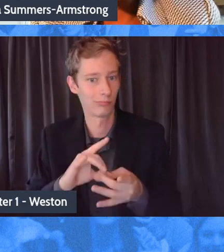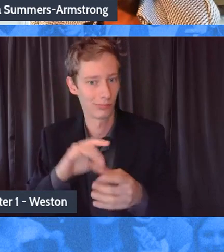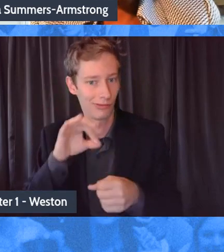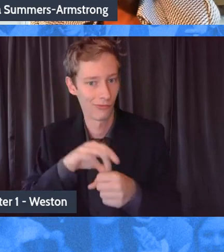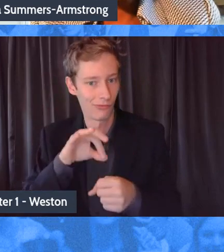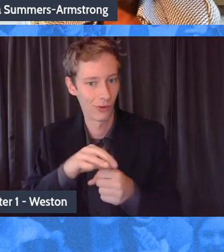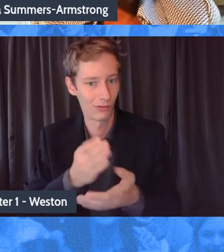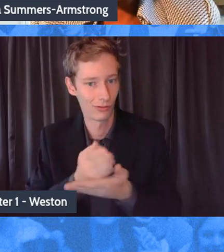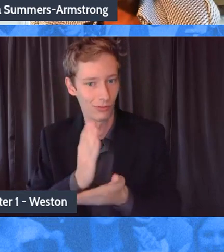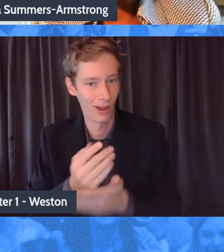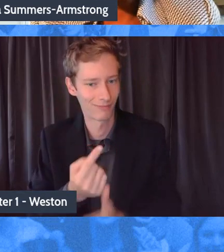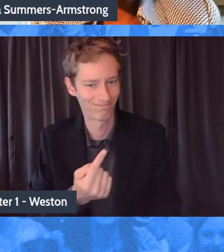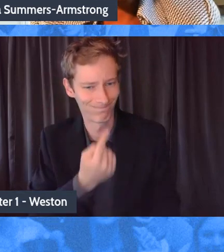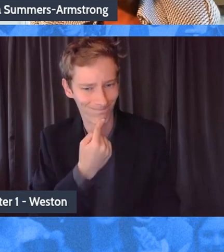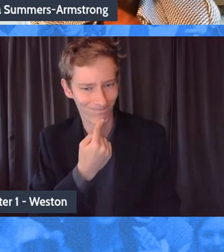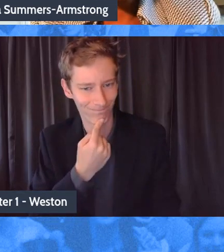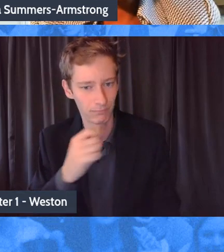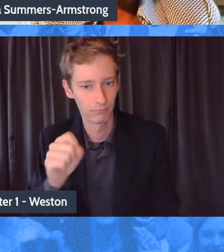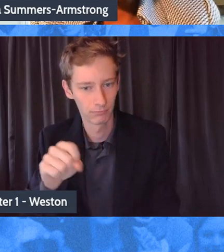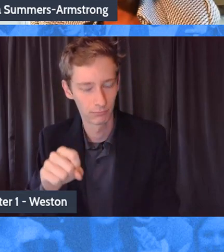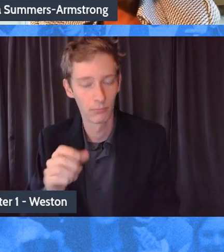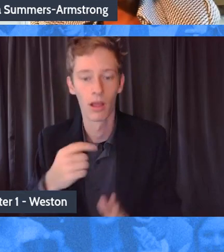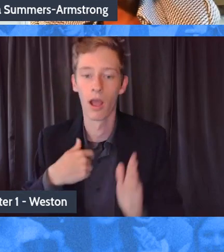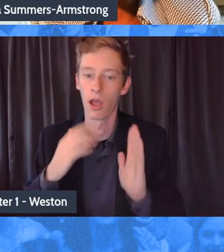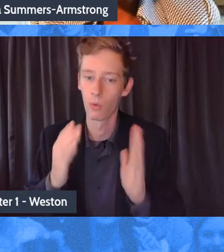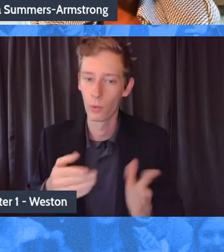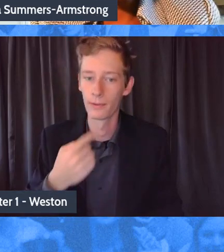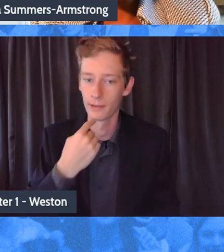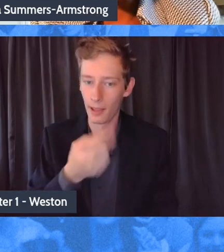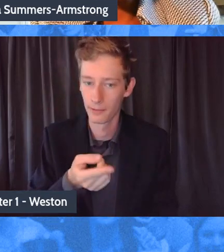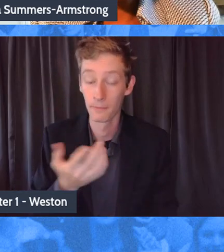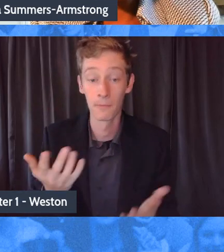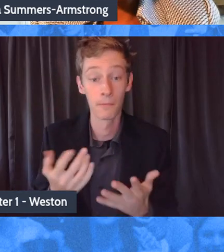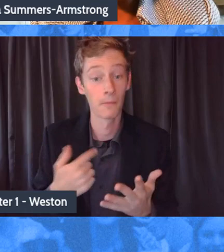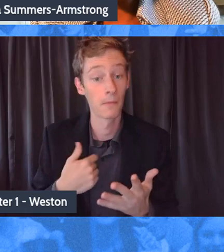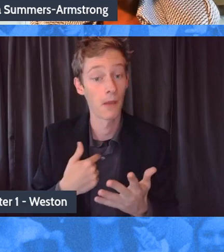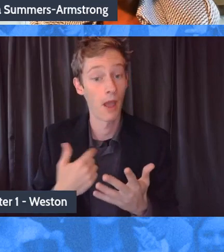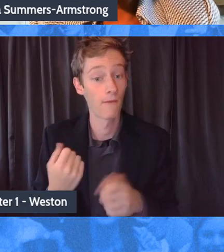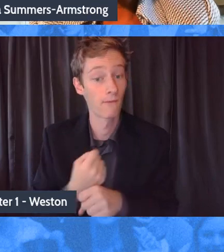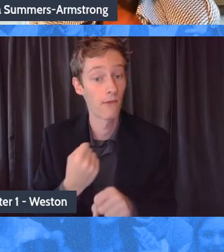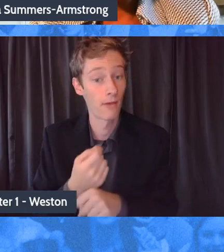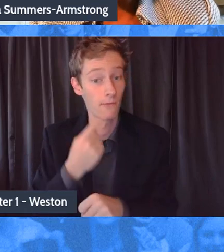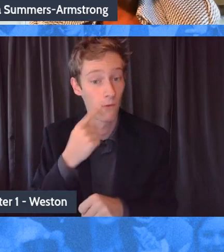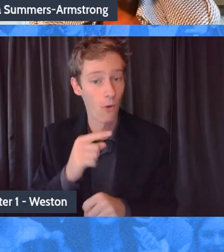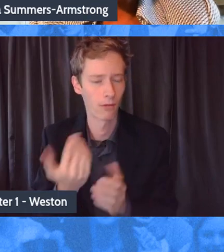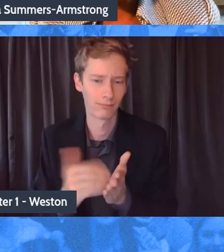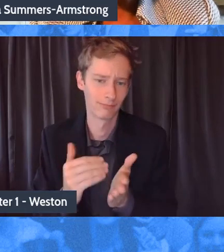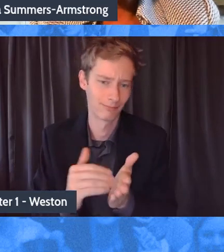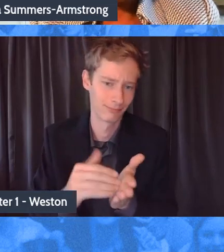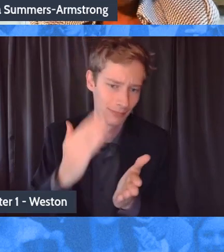but I will say one of the things I've been fighting for is, again, not to sound like a broken record, but the intersections of identity, right?